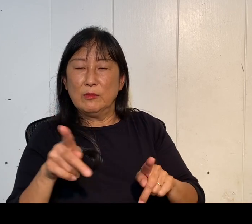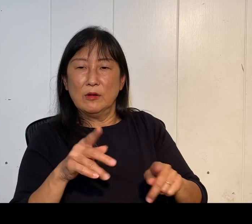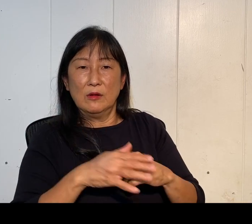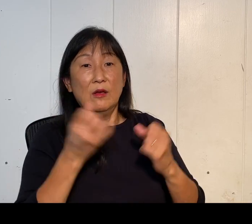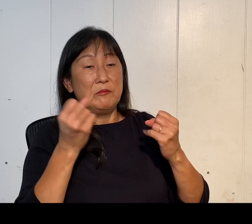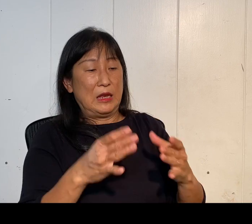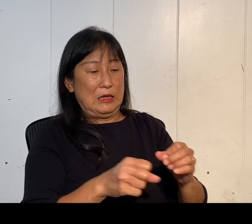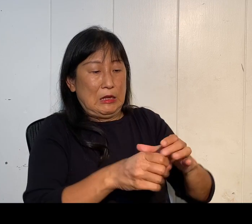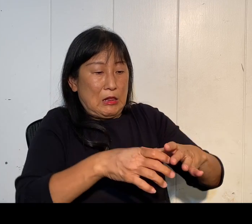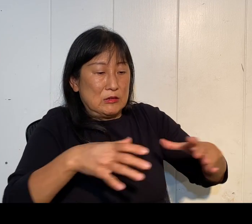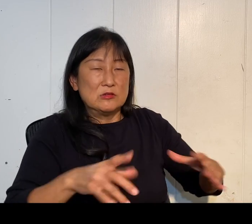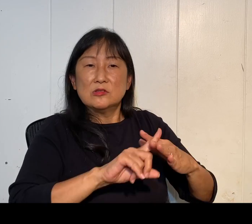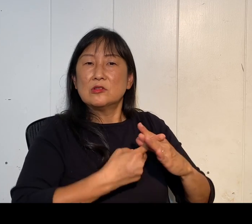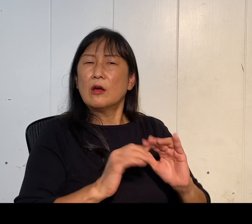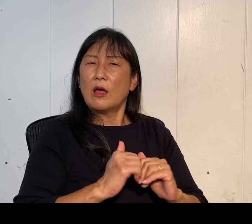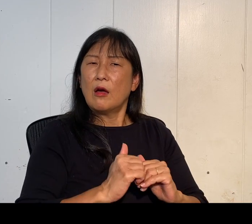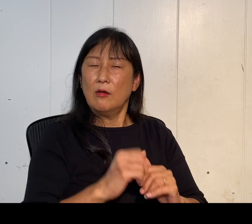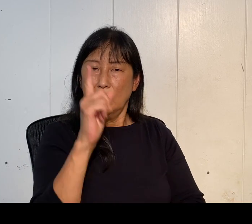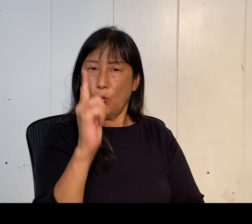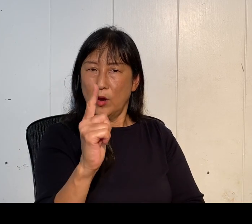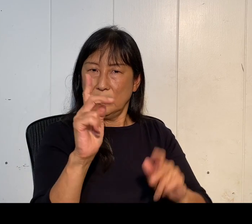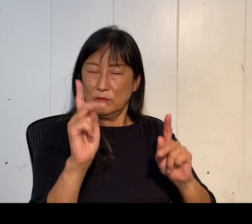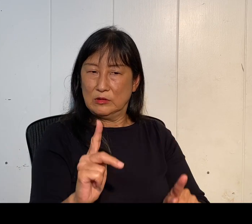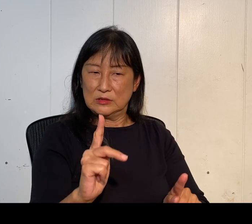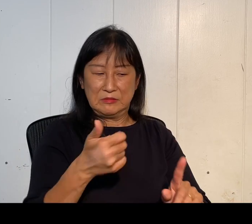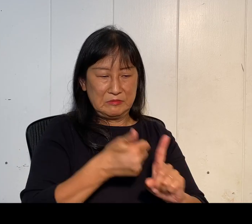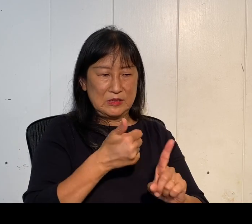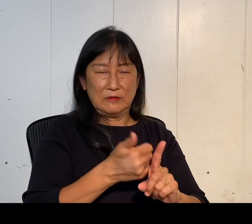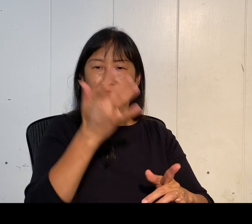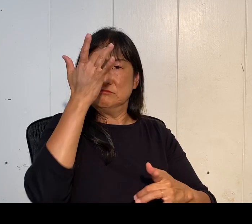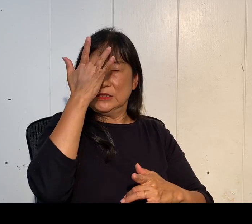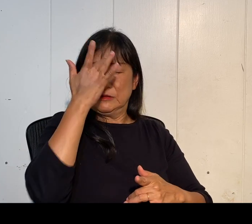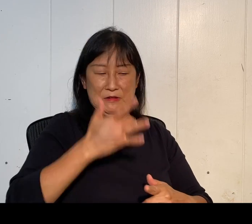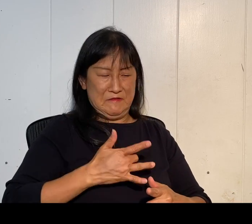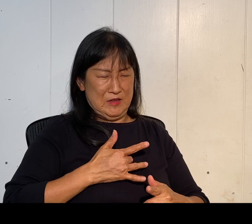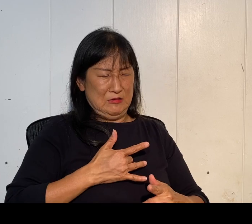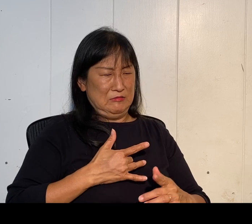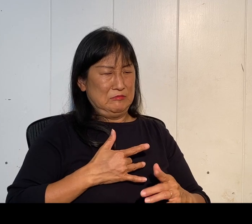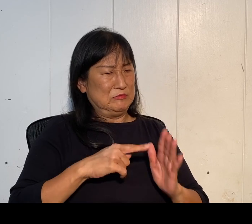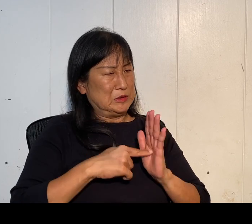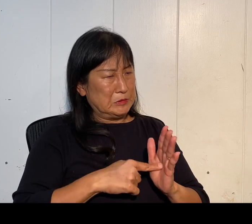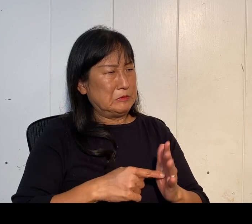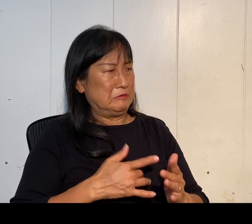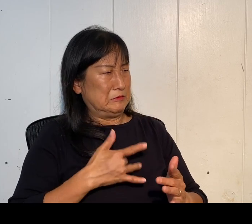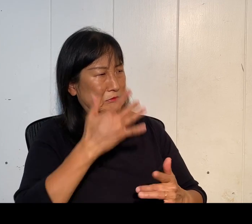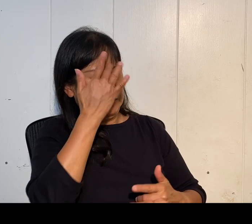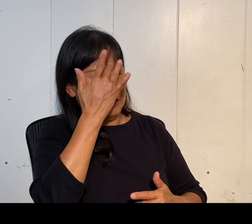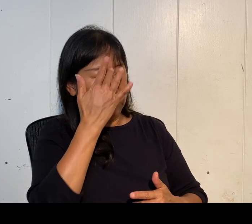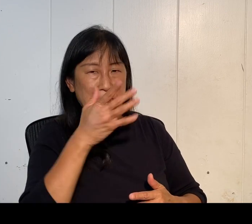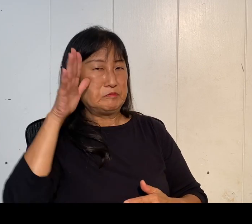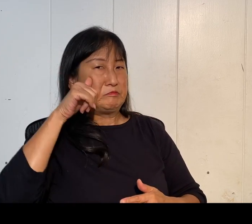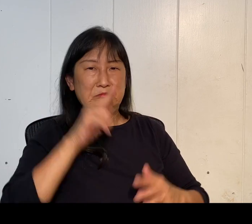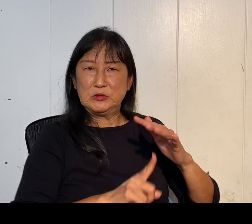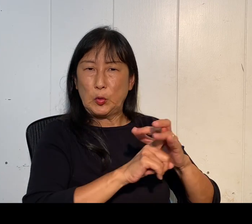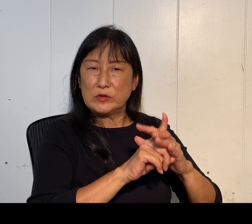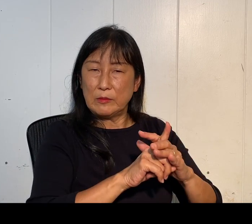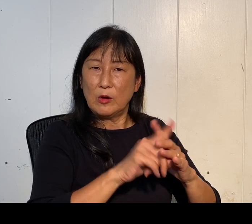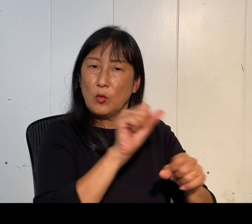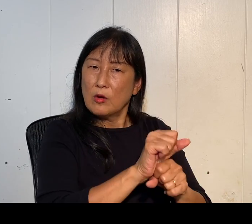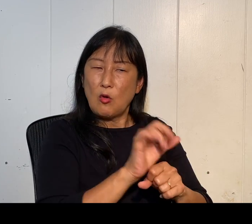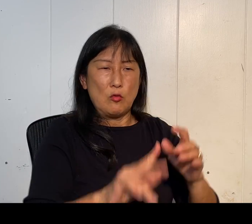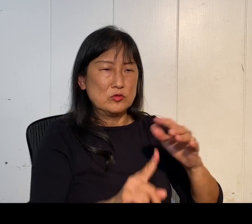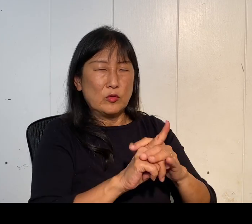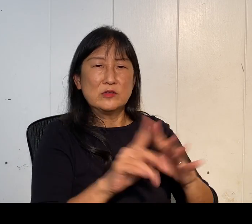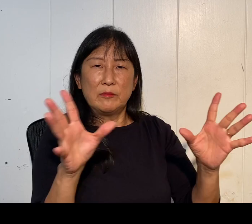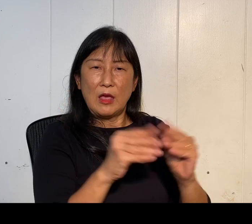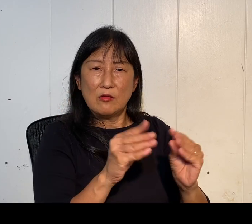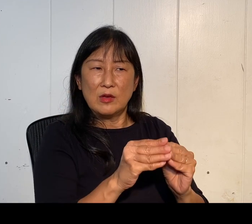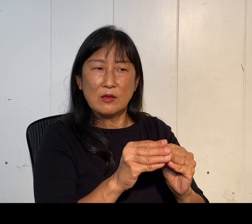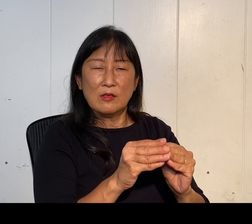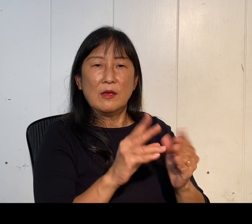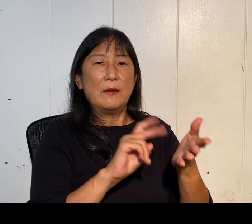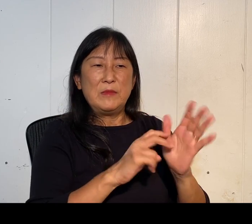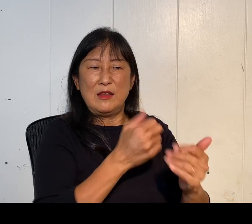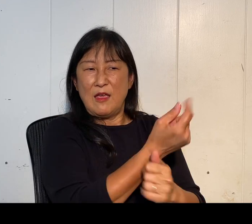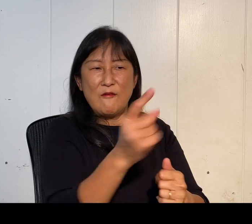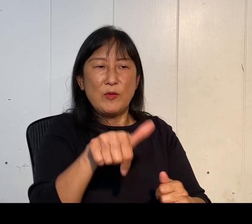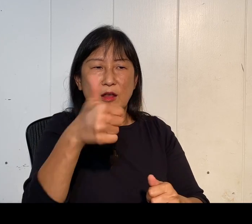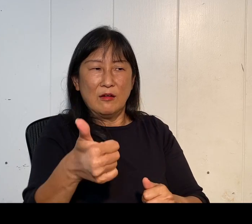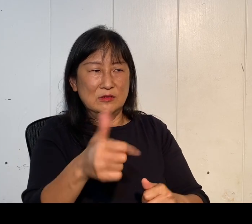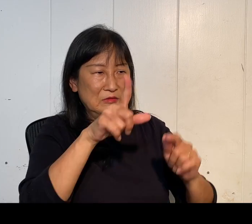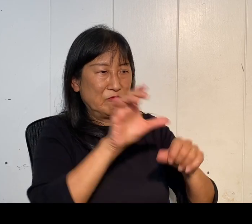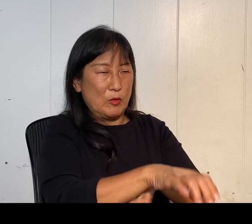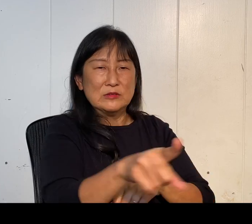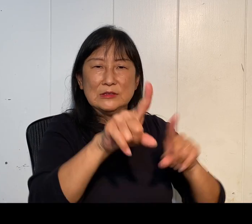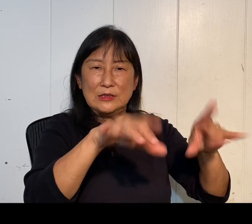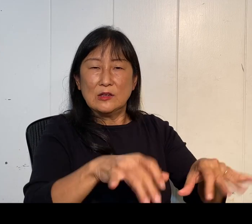Many of our clusters are started by one individual who has symptoms but still shows up to work or attends a gathering. Then everyone else must get tested and quarantine, or worse, they get sick.